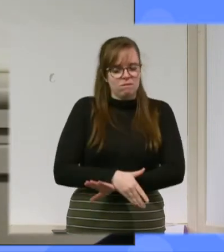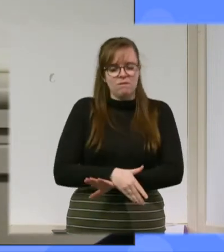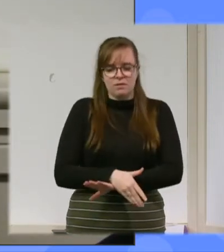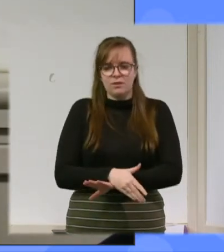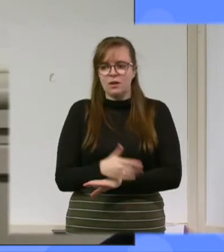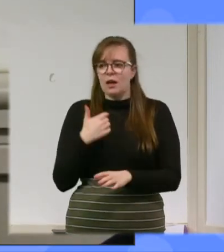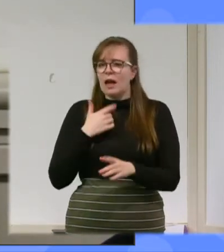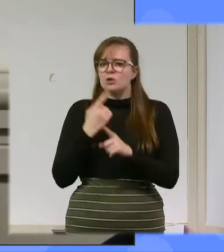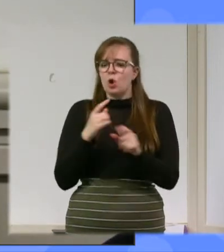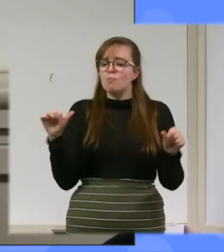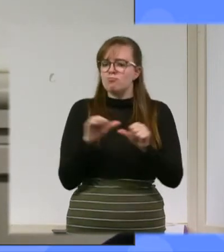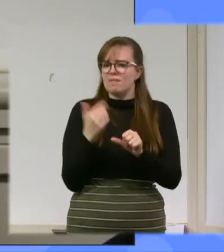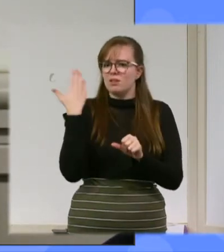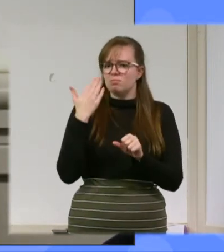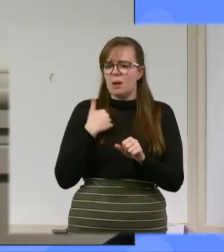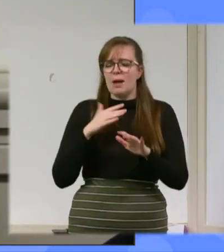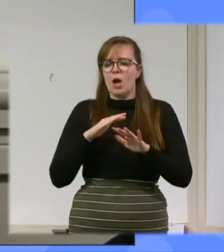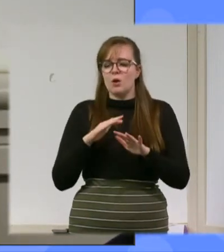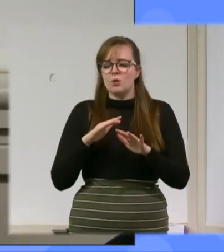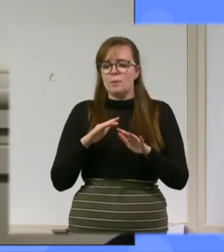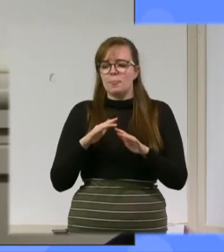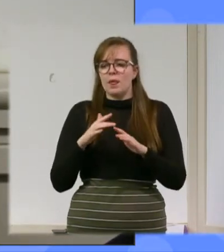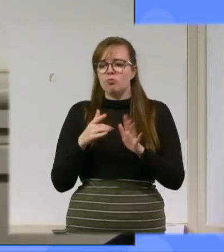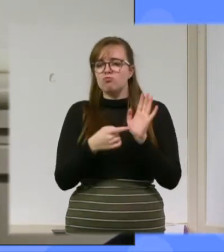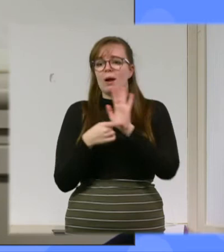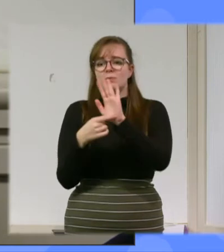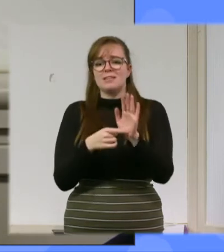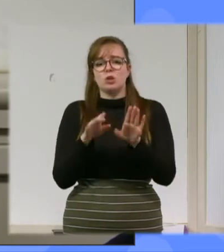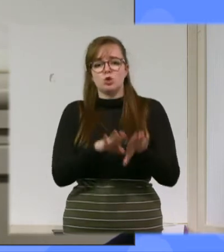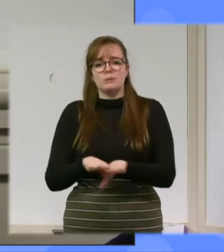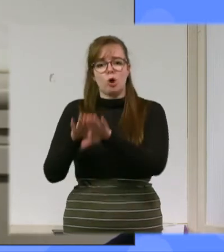briefly earlier about how unrepresented a tional democracy is you are different